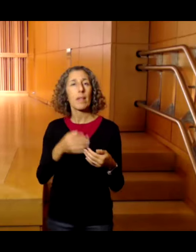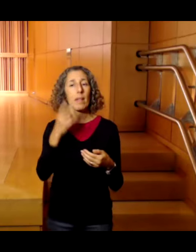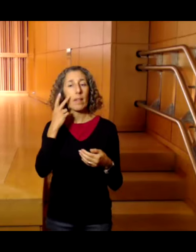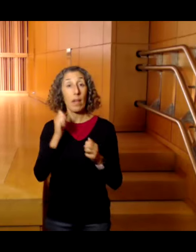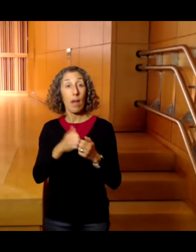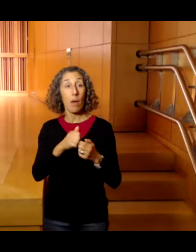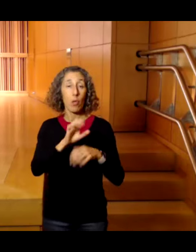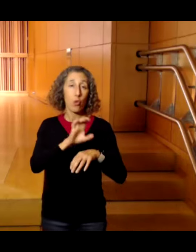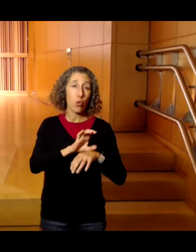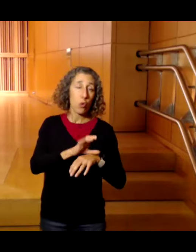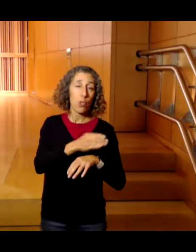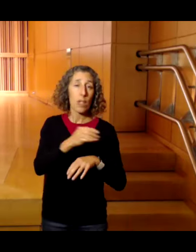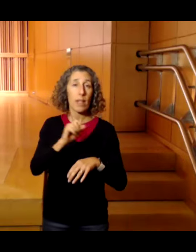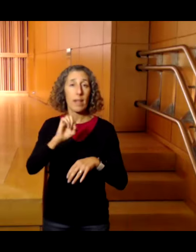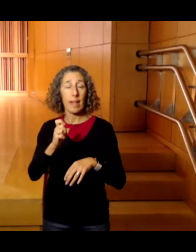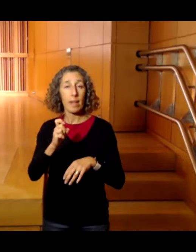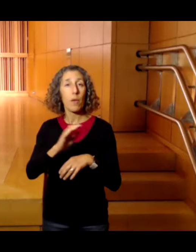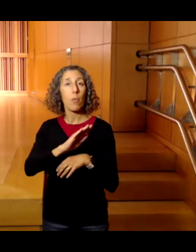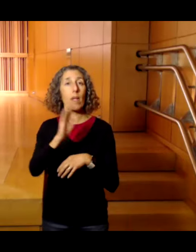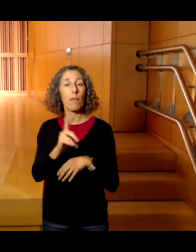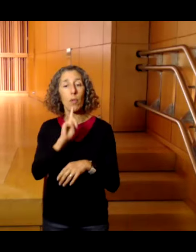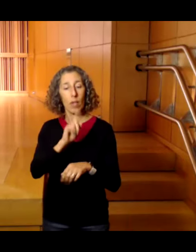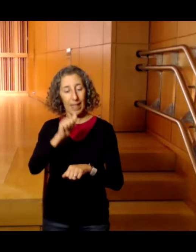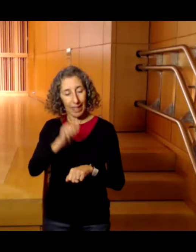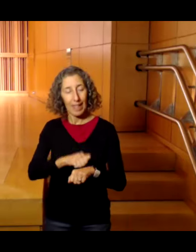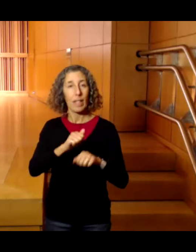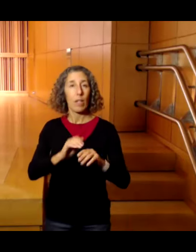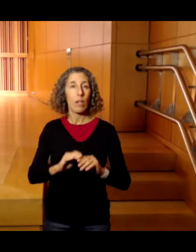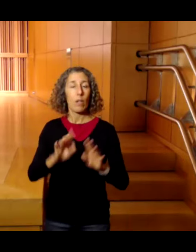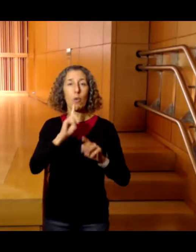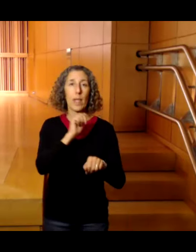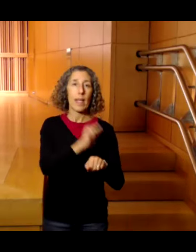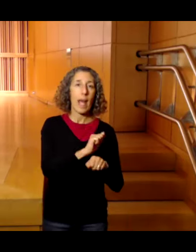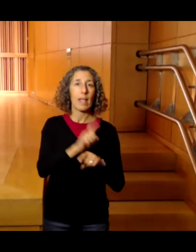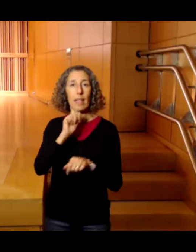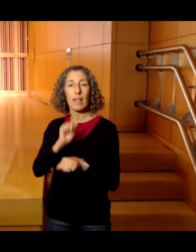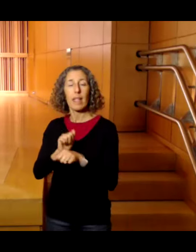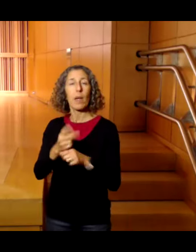and sex were never distinct realities. After a hideous fight with his father.